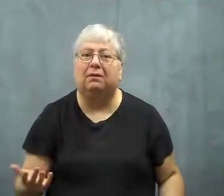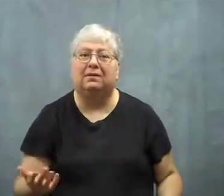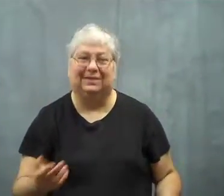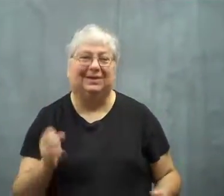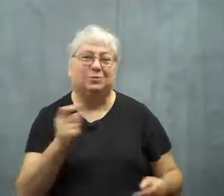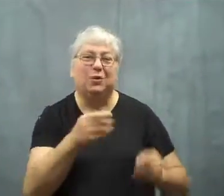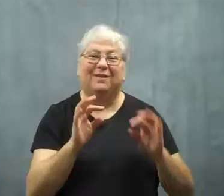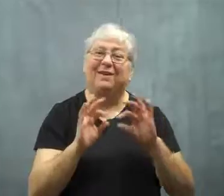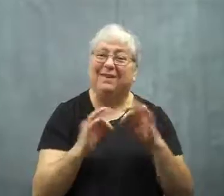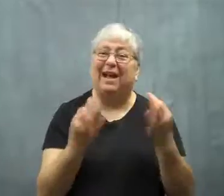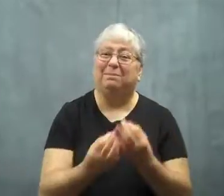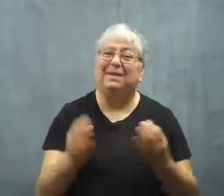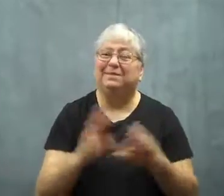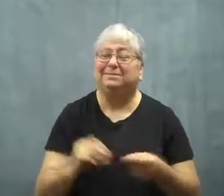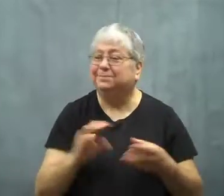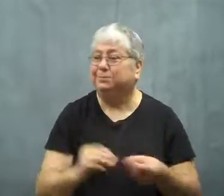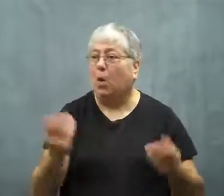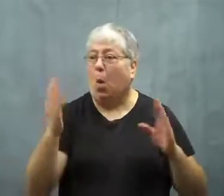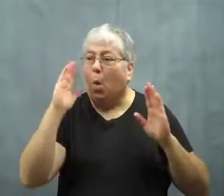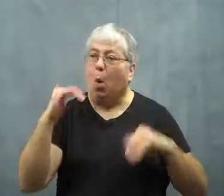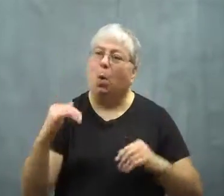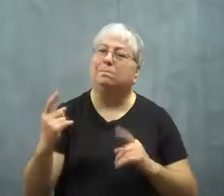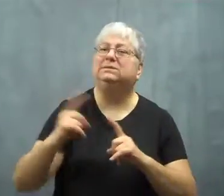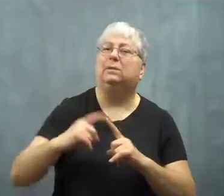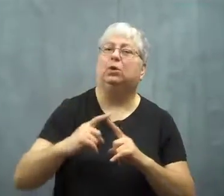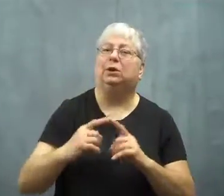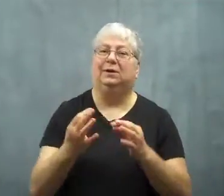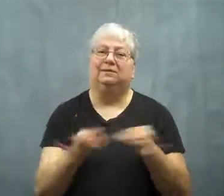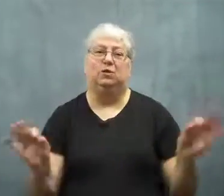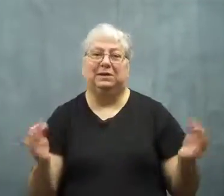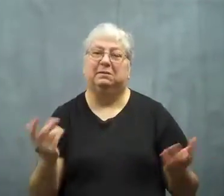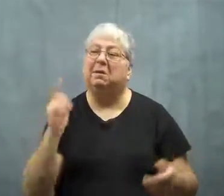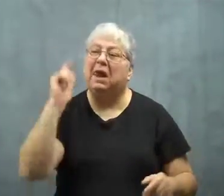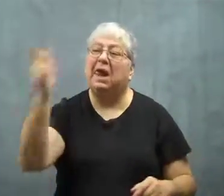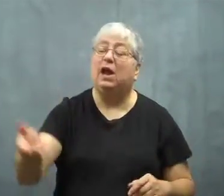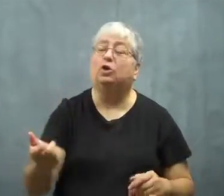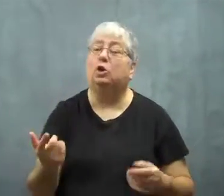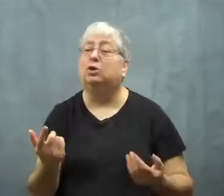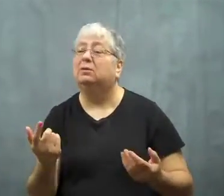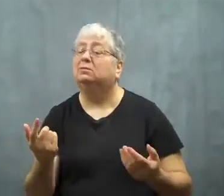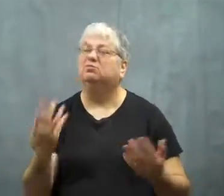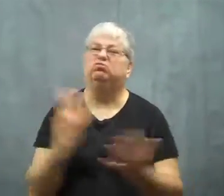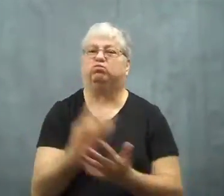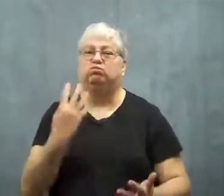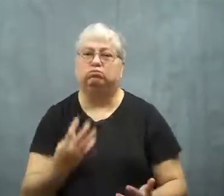Martin's family hoped his freedom would be temporary